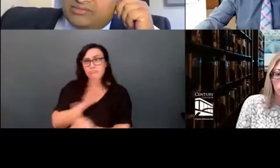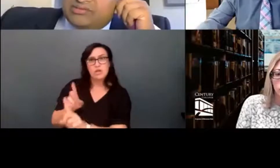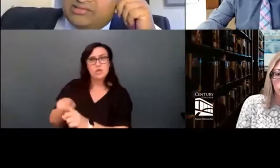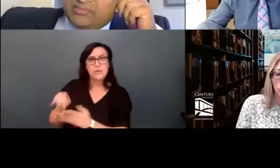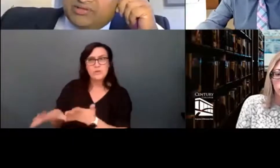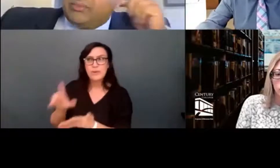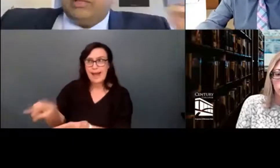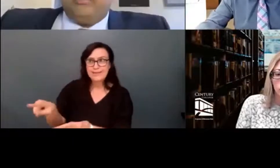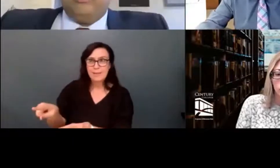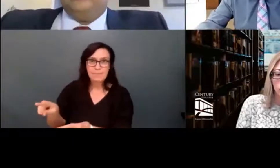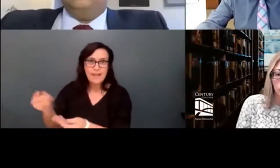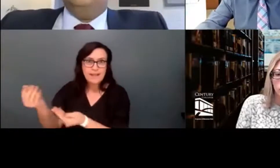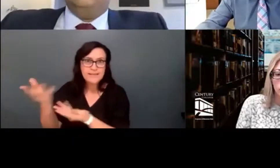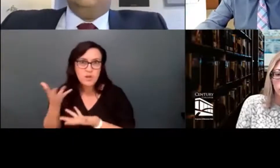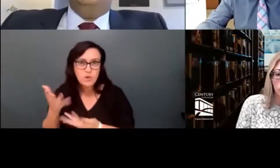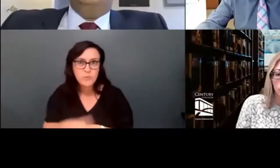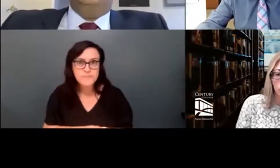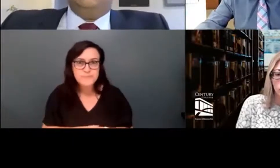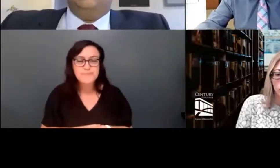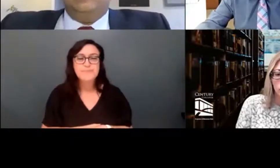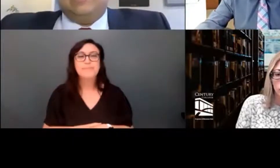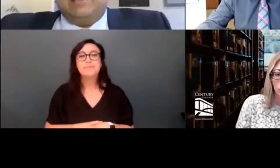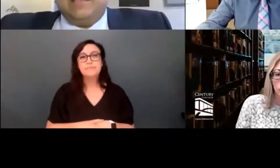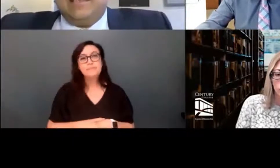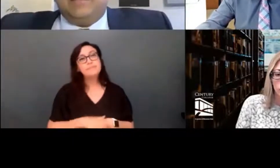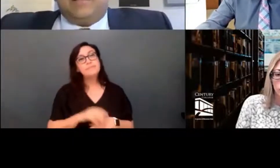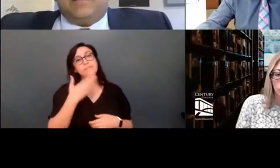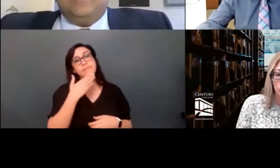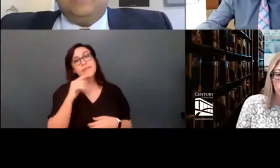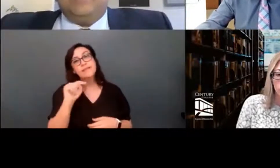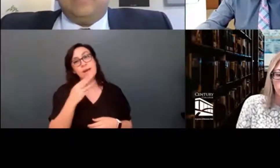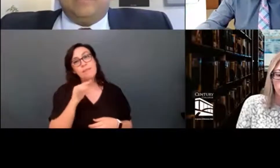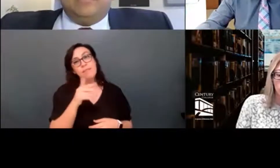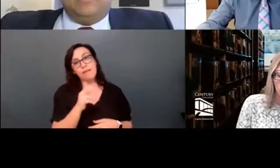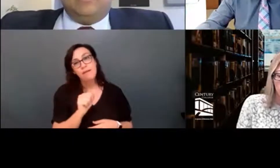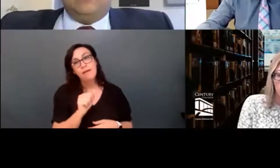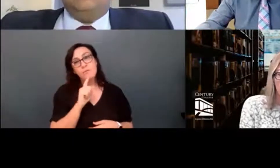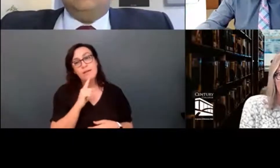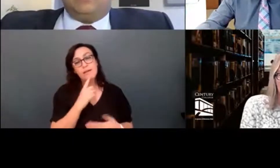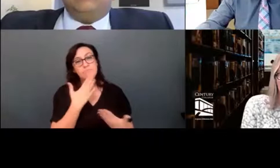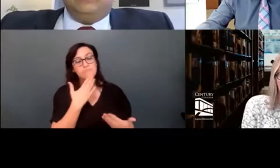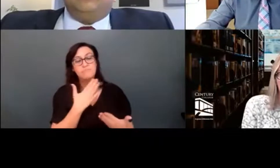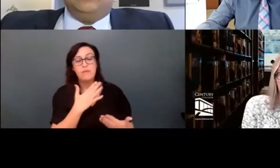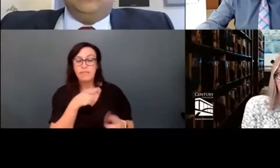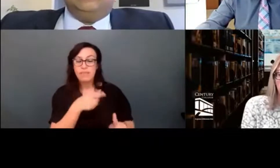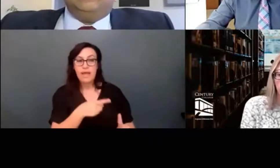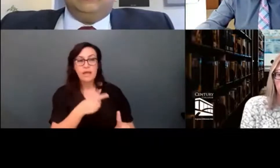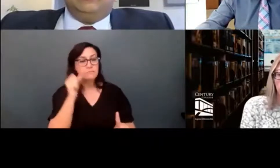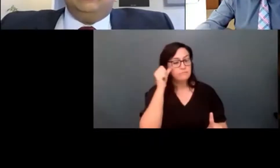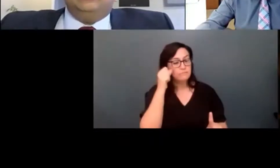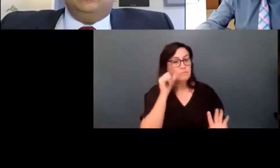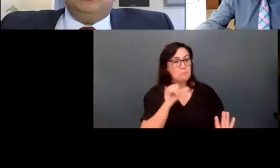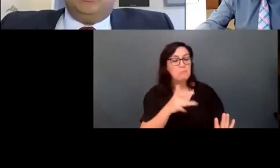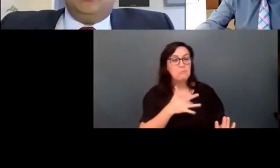Tabitha, I really appreciate that element and I really appreciate what you're saying because you